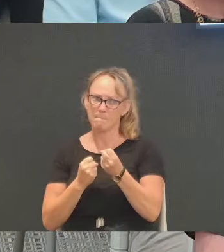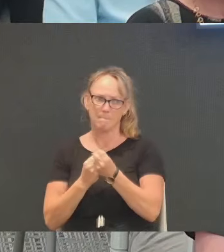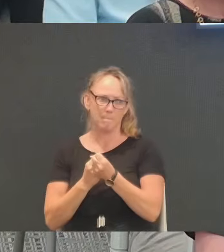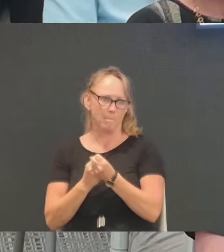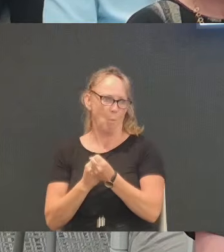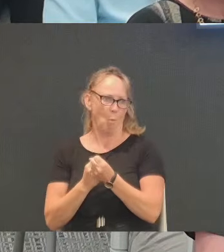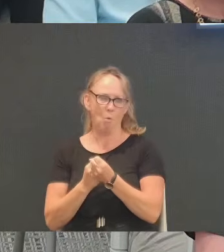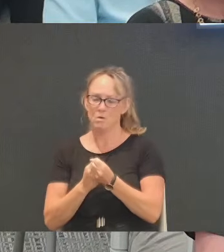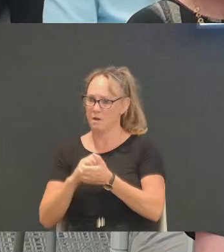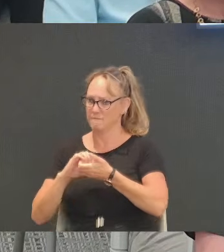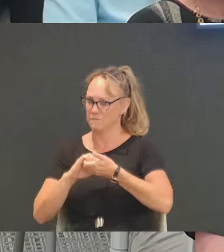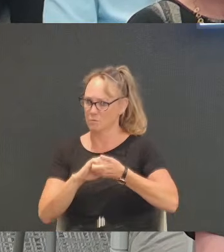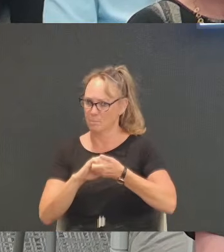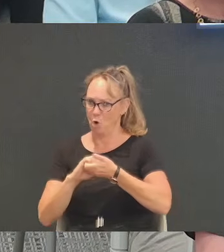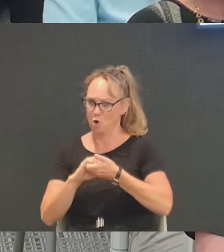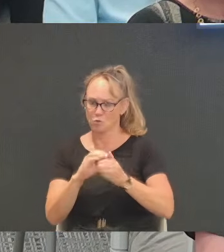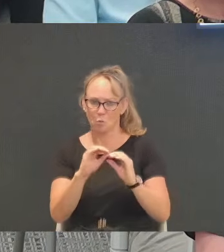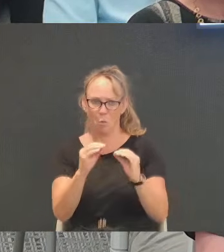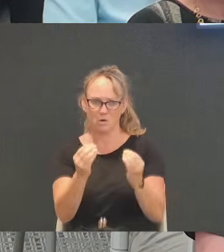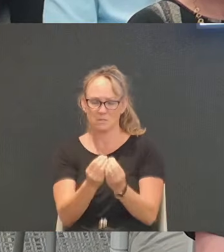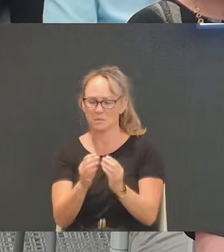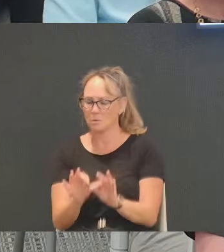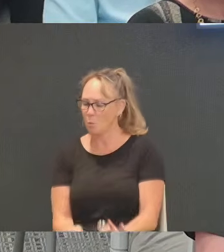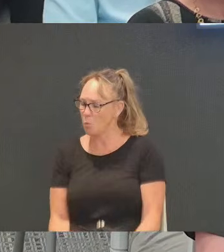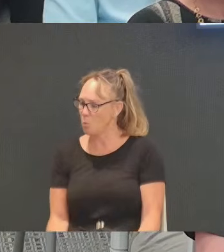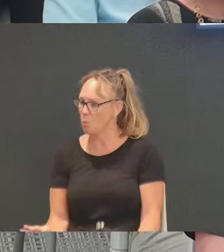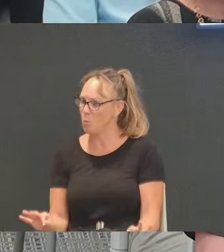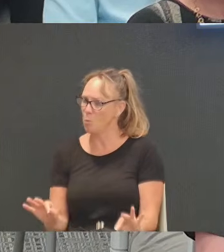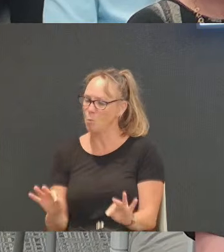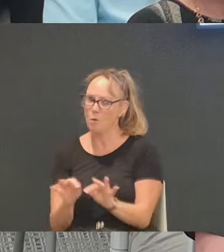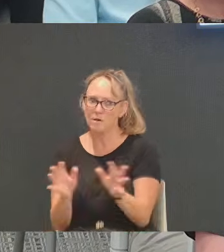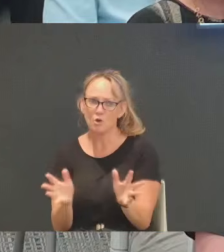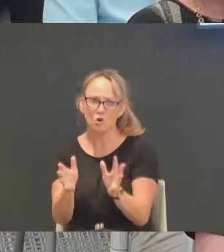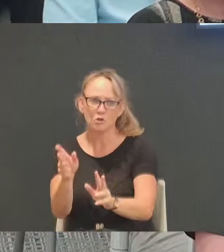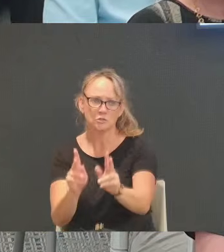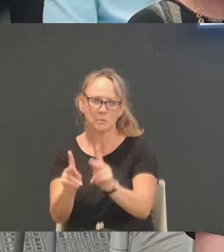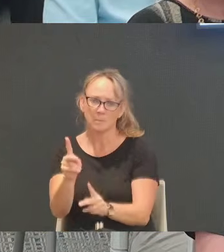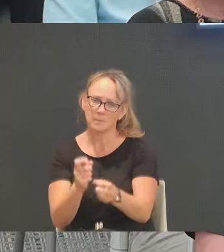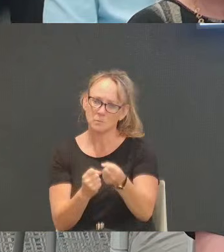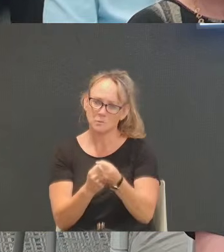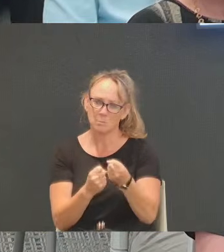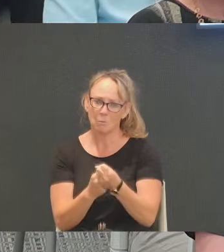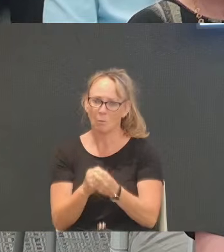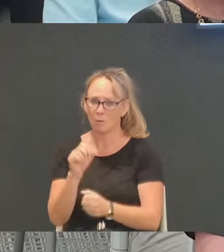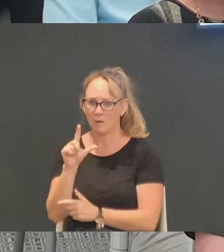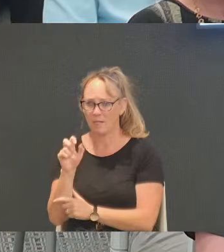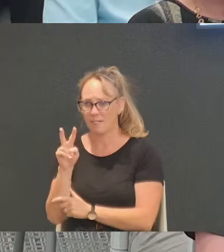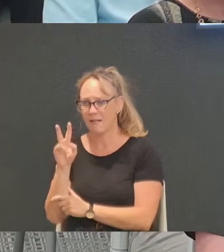partner organizations. And we would just like to urge people to support this levy. and we